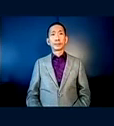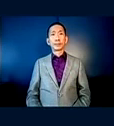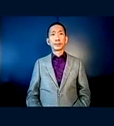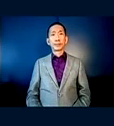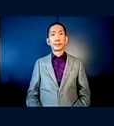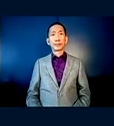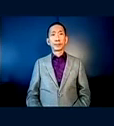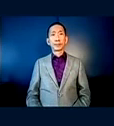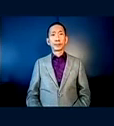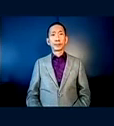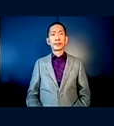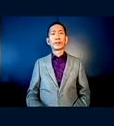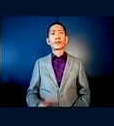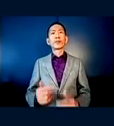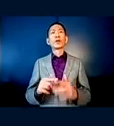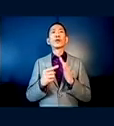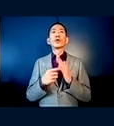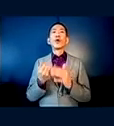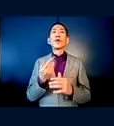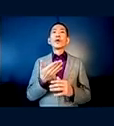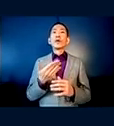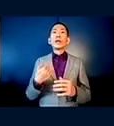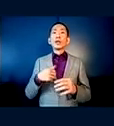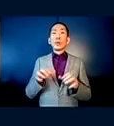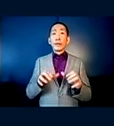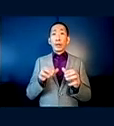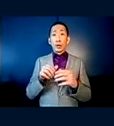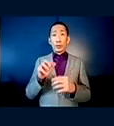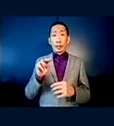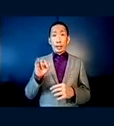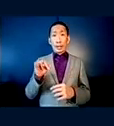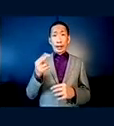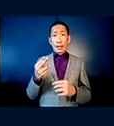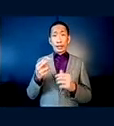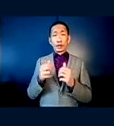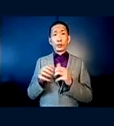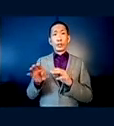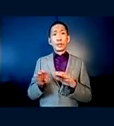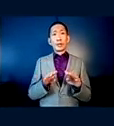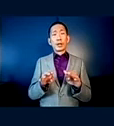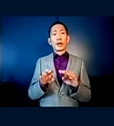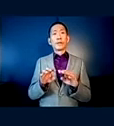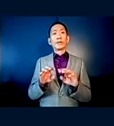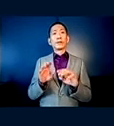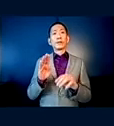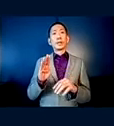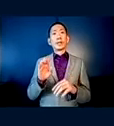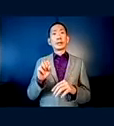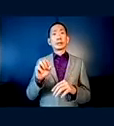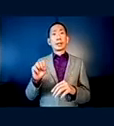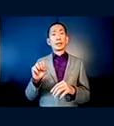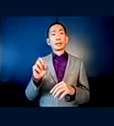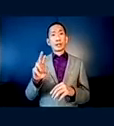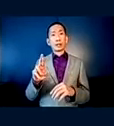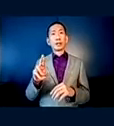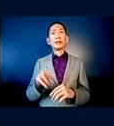I WANT TO FOCUS ON A FEW THINGS THAT WE'VE DONE AT THE NIH AS FAR AS BEHAVIORAL AND SOCIAL